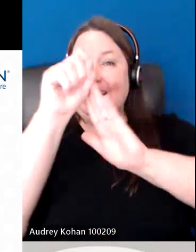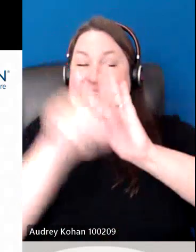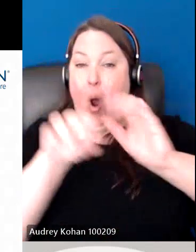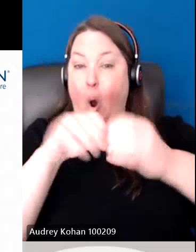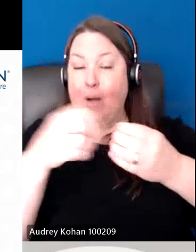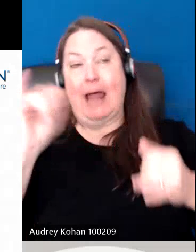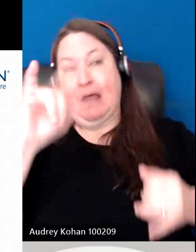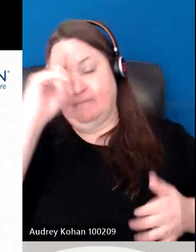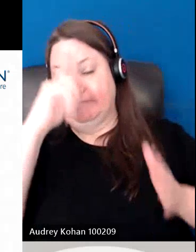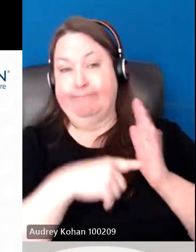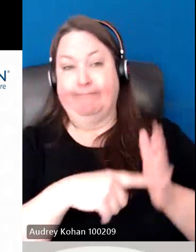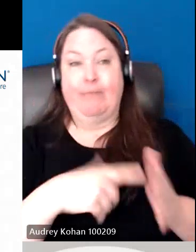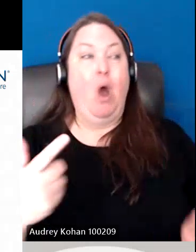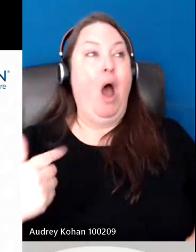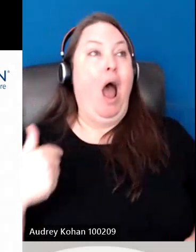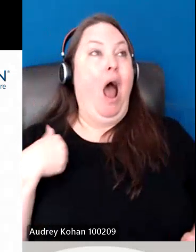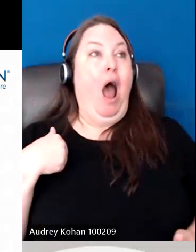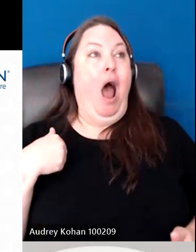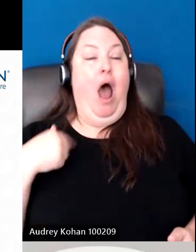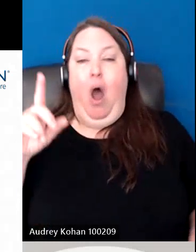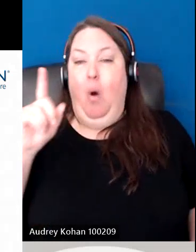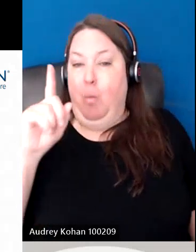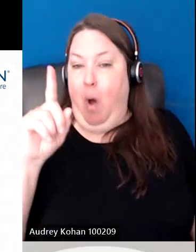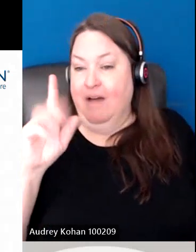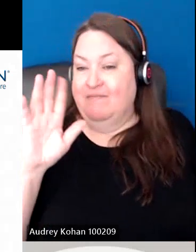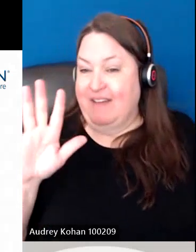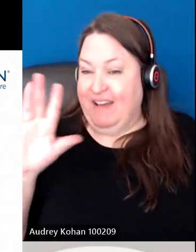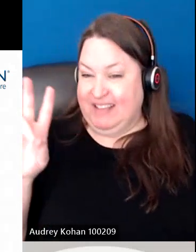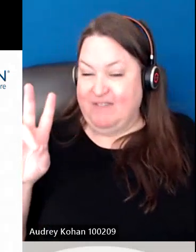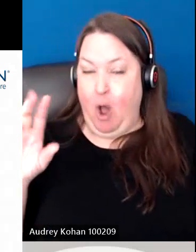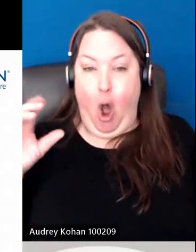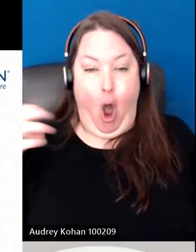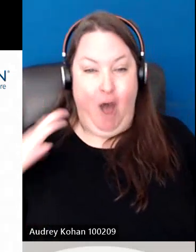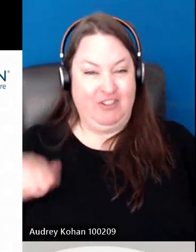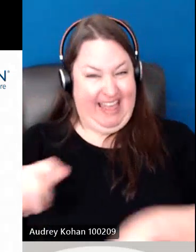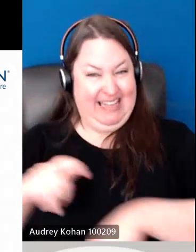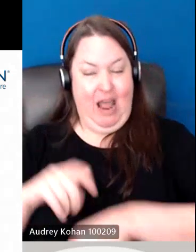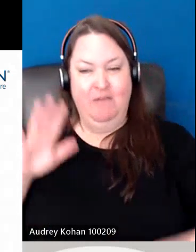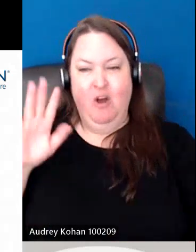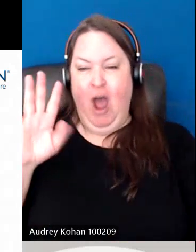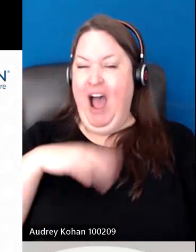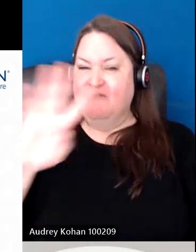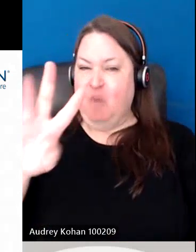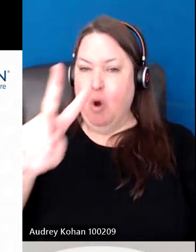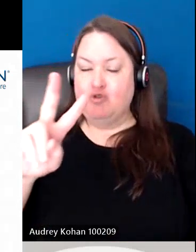for instance when I was section 1557 officer uh it was 42 hospitals across 11 states and